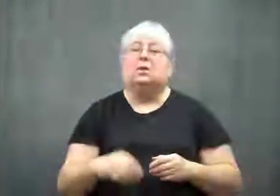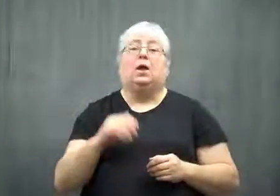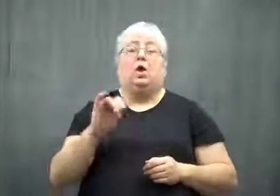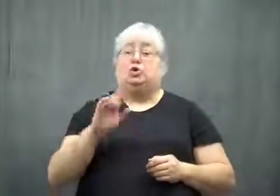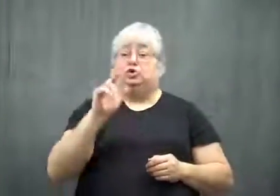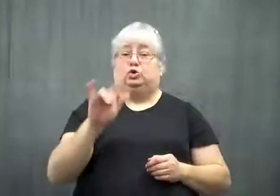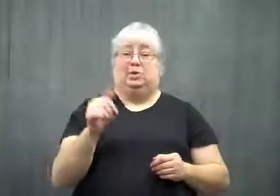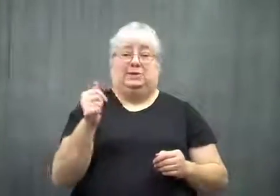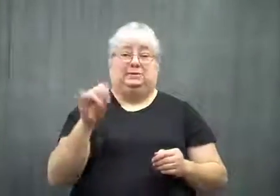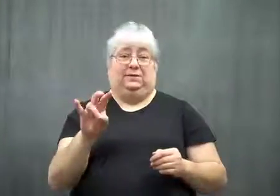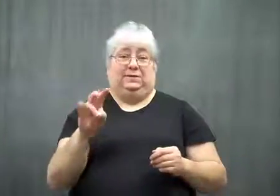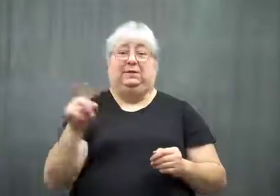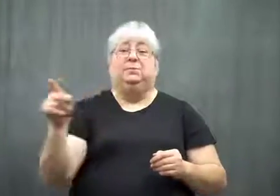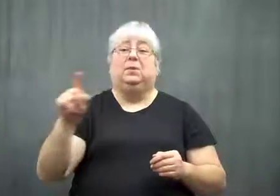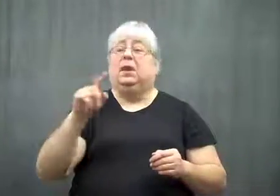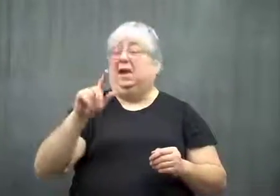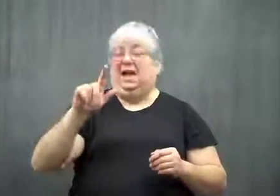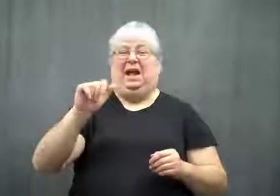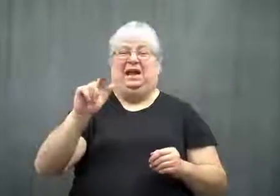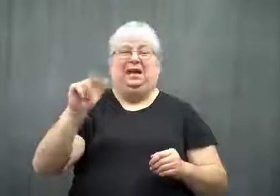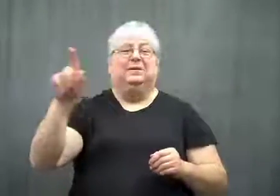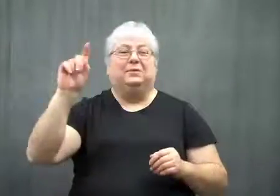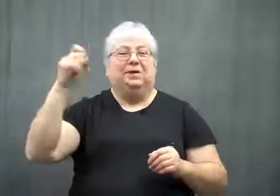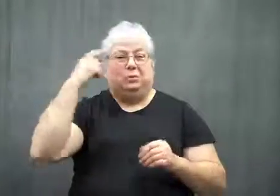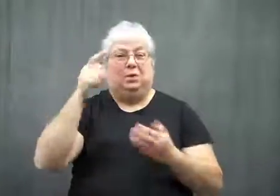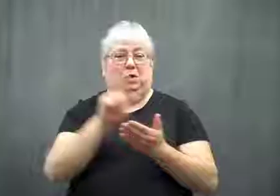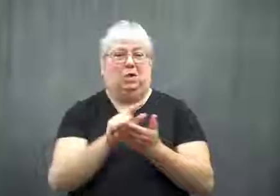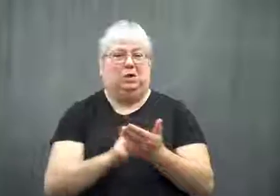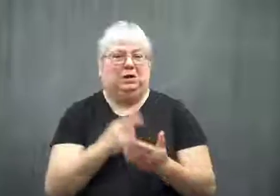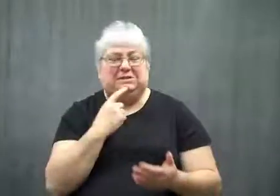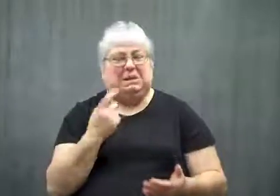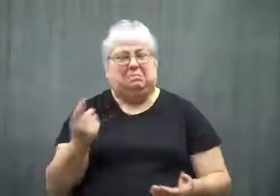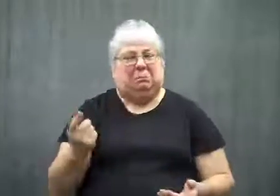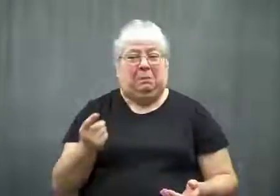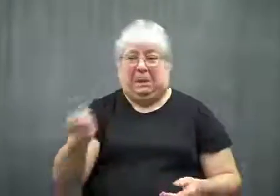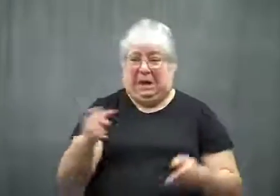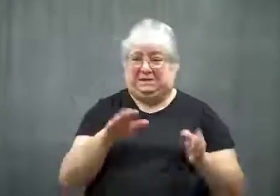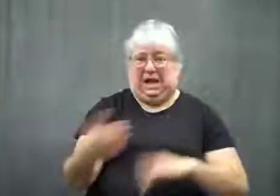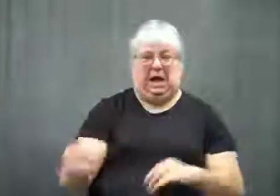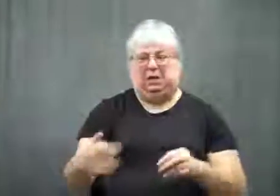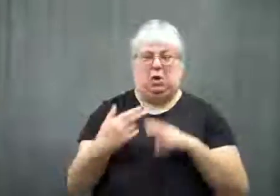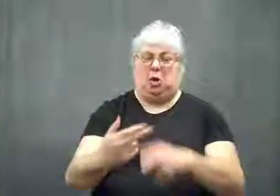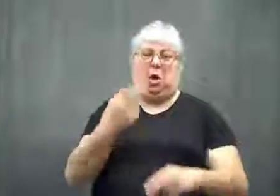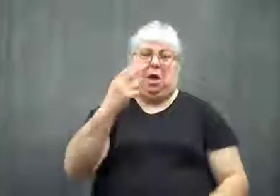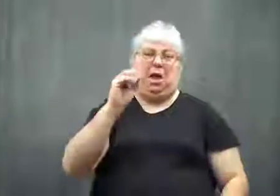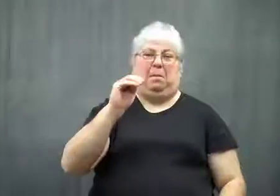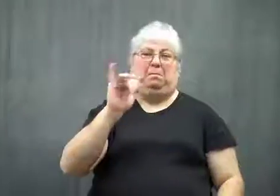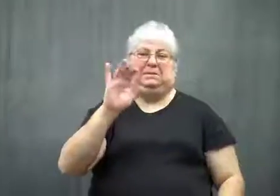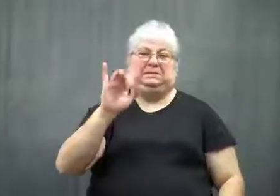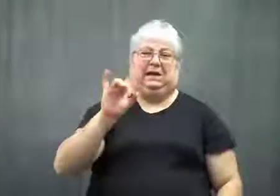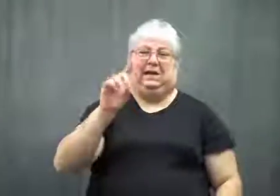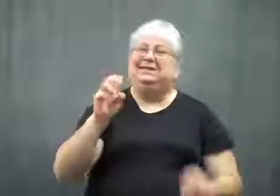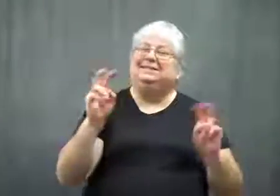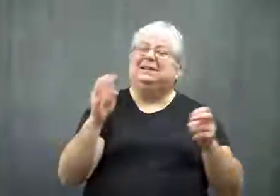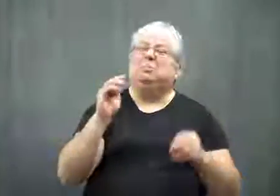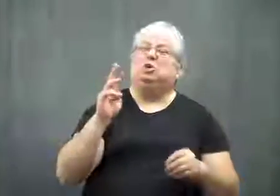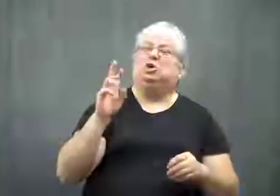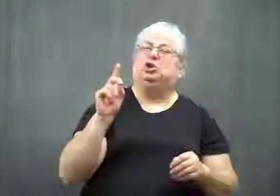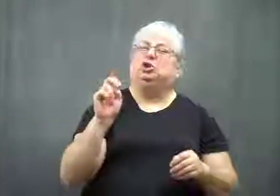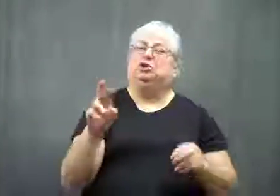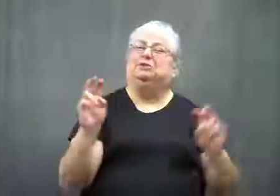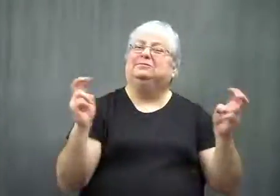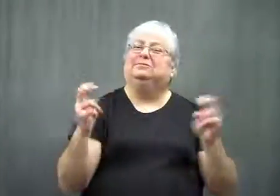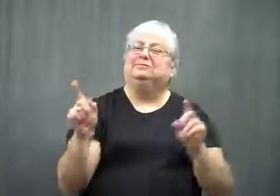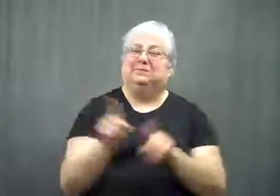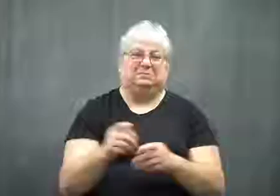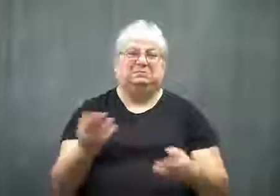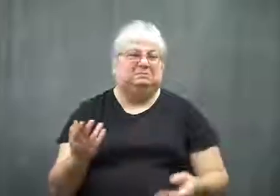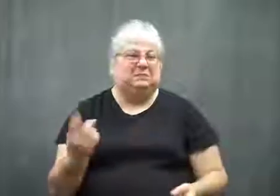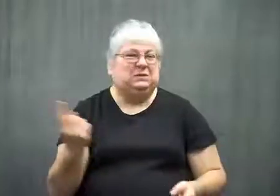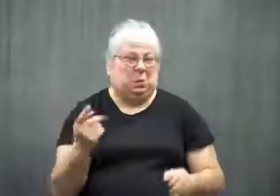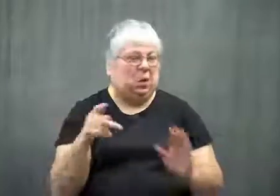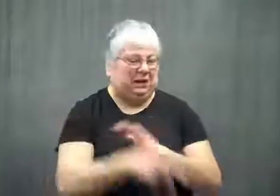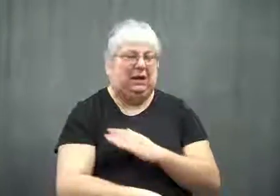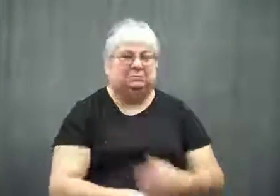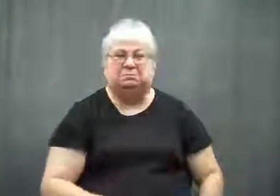On July 17, the Los Angeles District Attorney said Jackson was killed, it was a homicide.